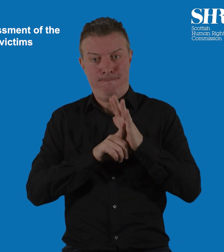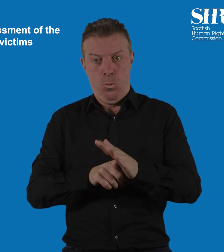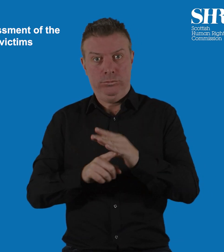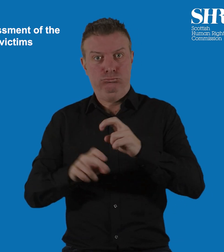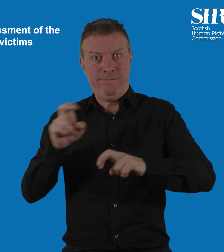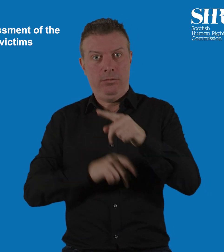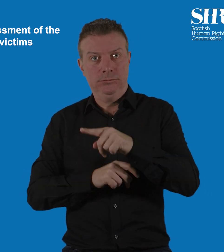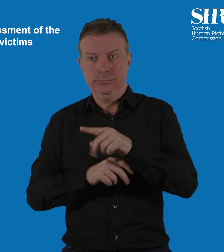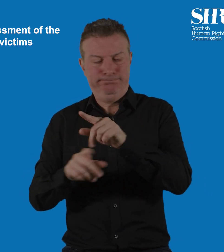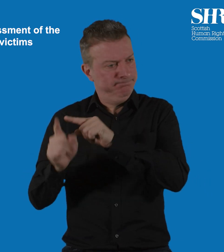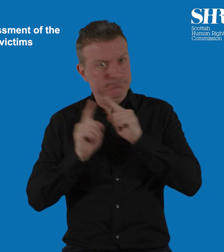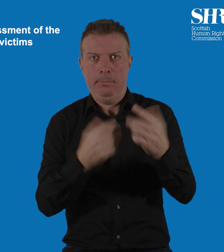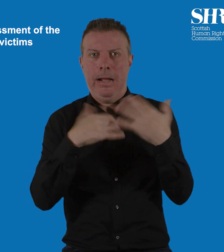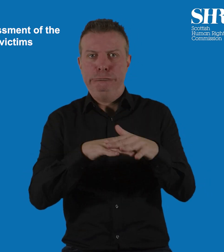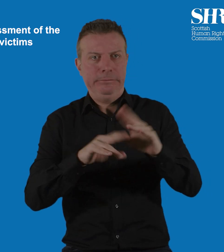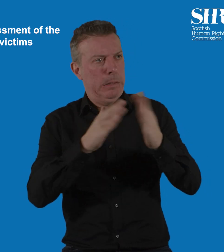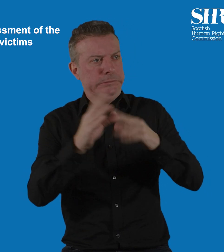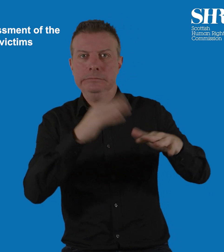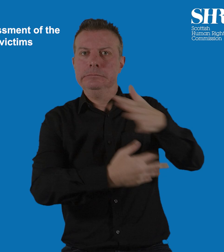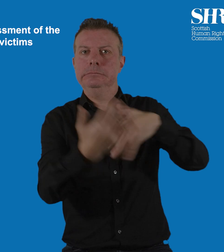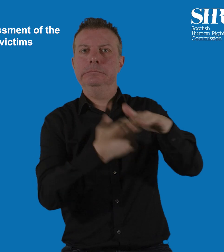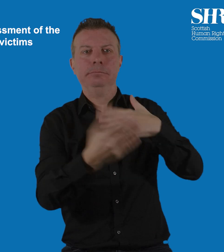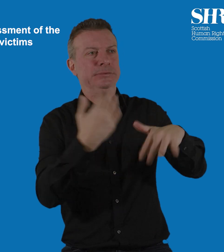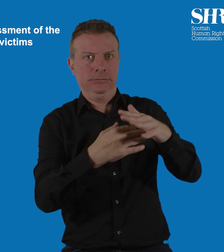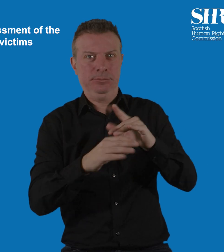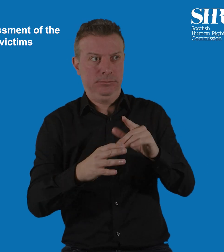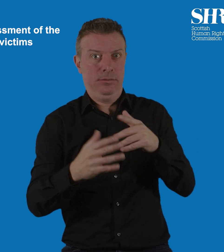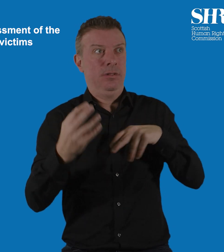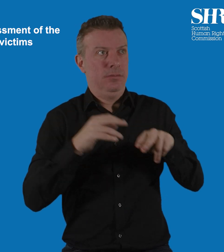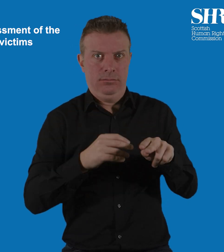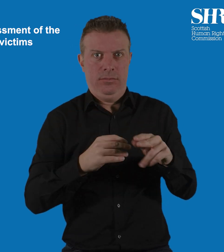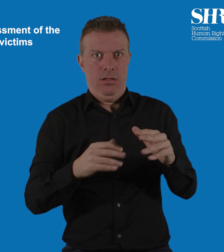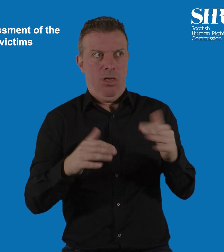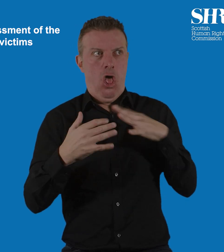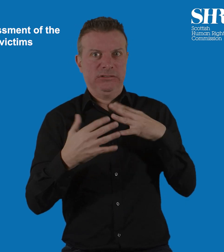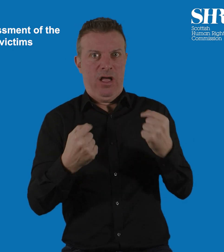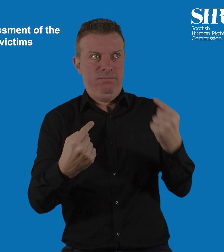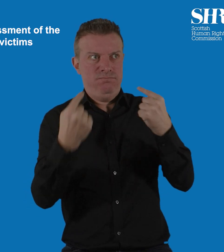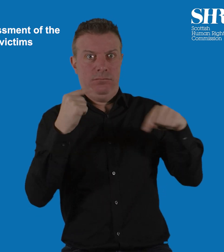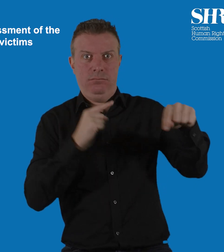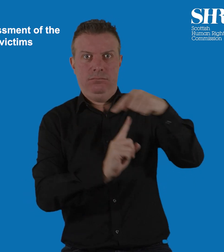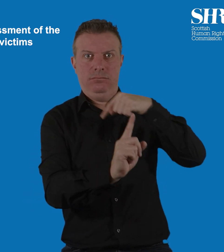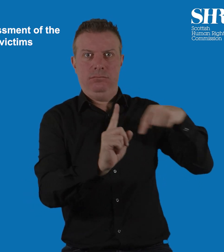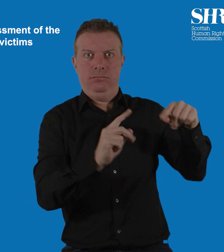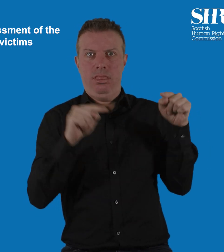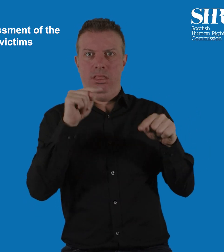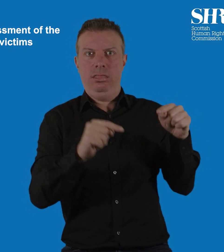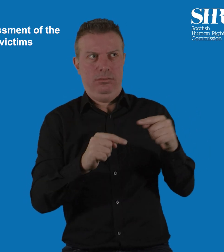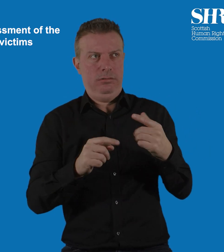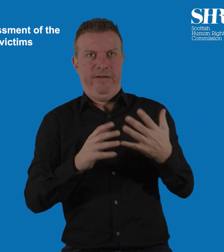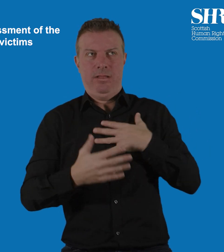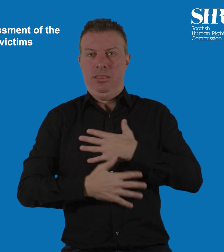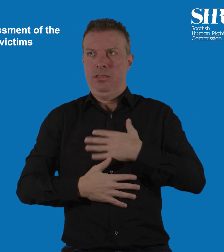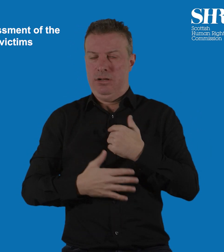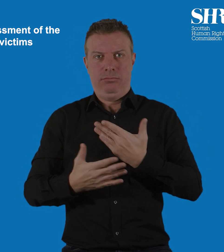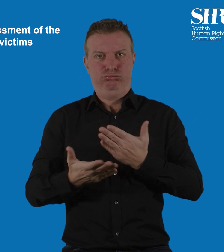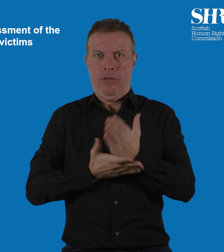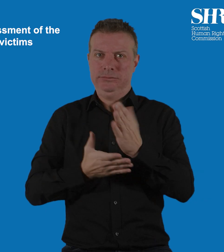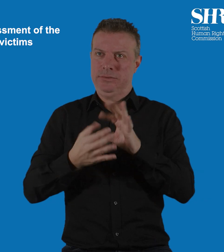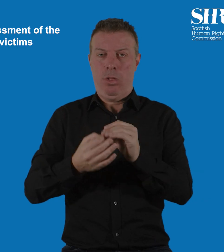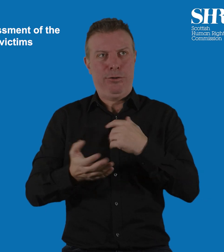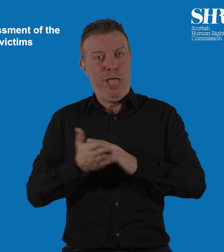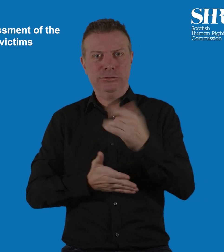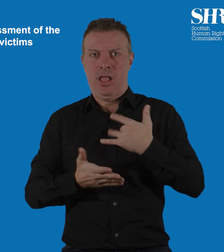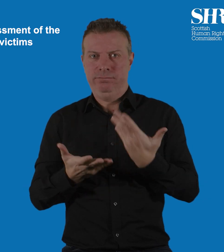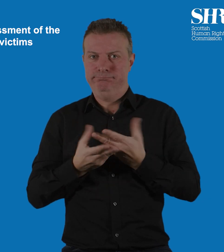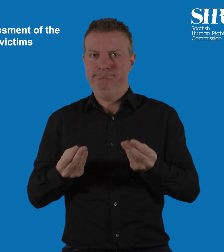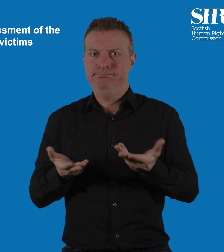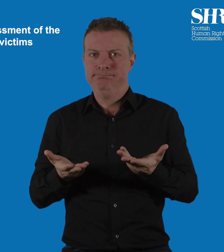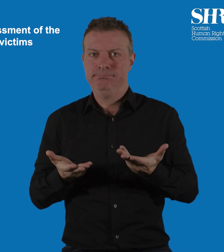Forcing Travellers into mainstream housing in areas where they faced hostility undermined their right to cultural life.